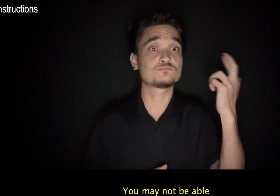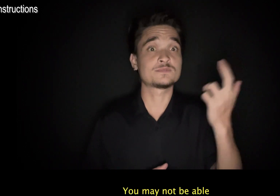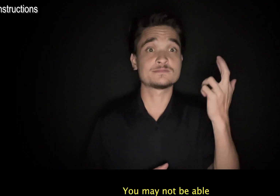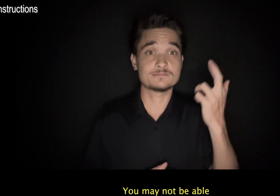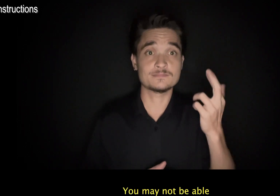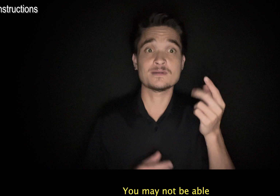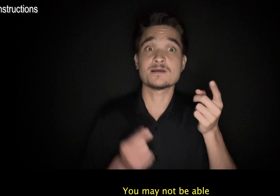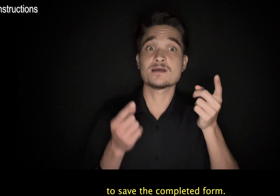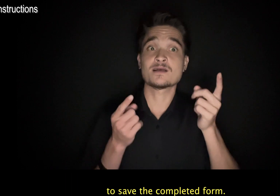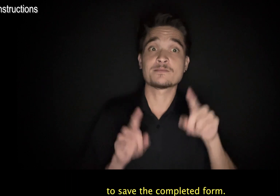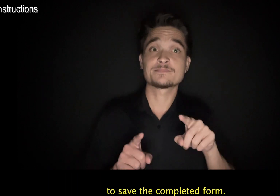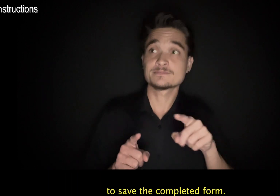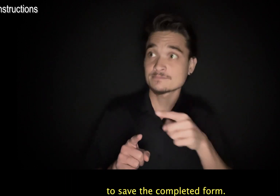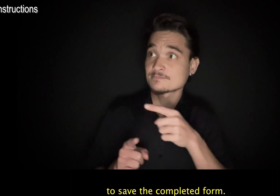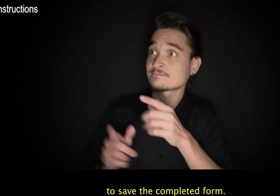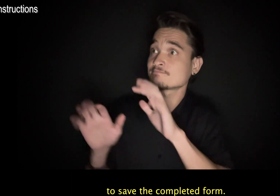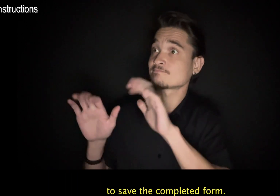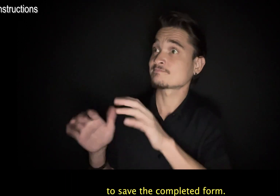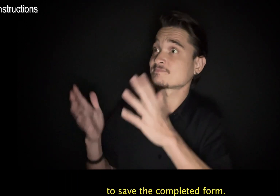You may not be able to save the completed form.